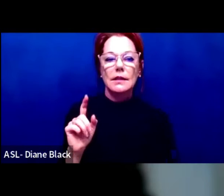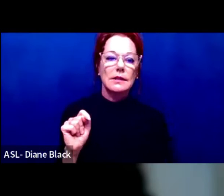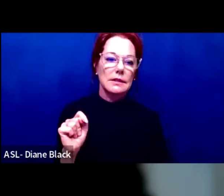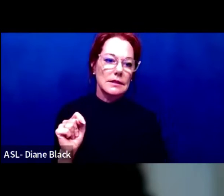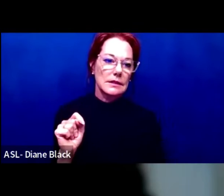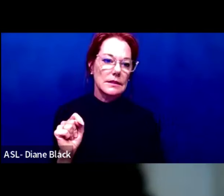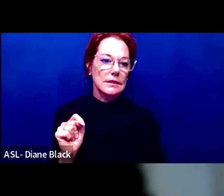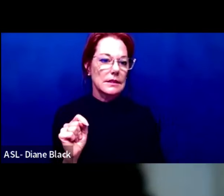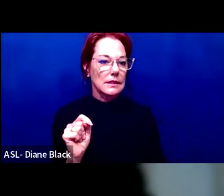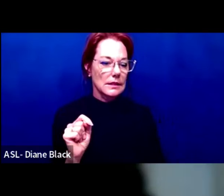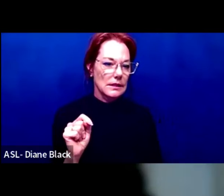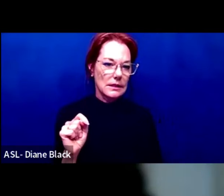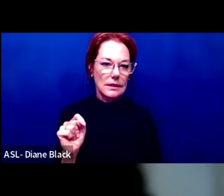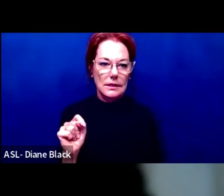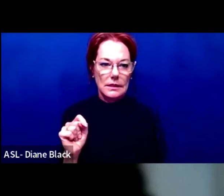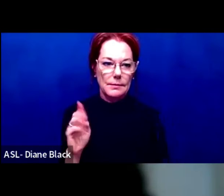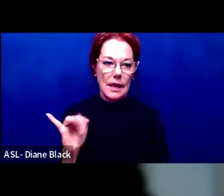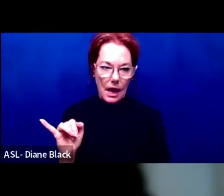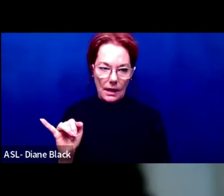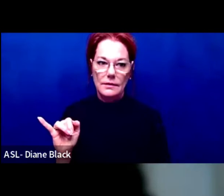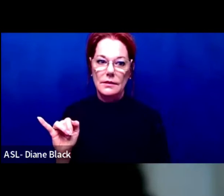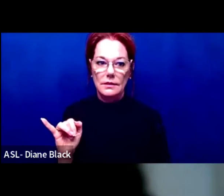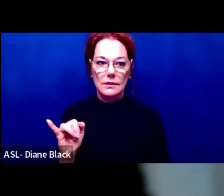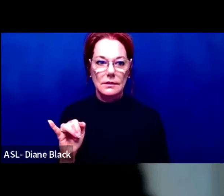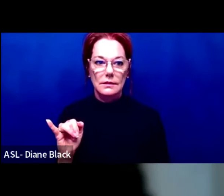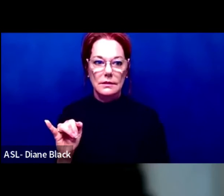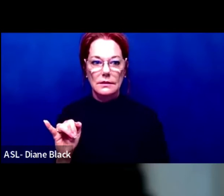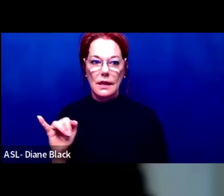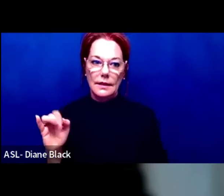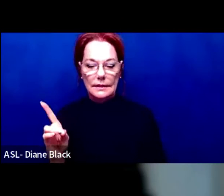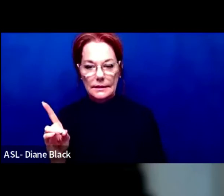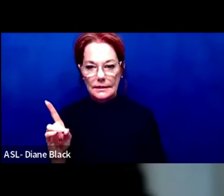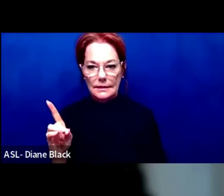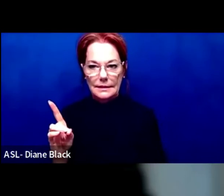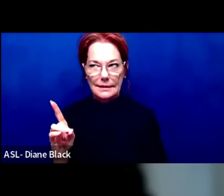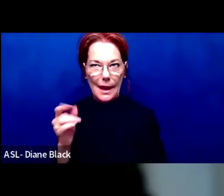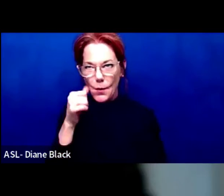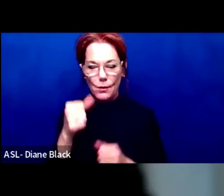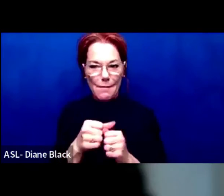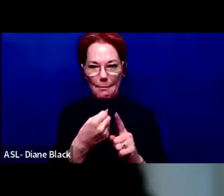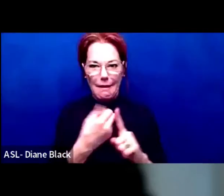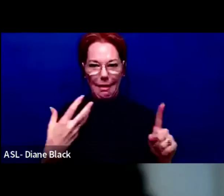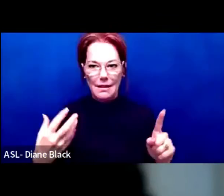a is a no, no. Help me out with that Judy, it's um it's Judy Dettmer: a screen for